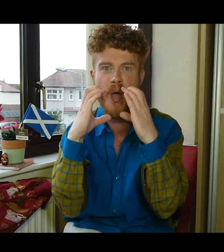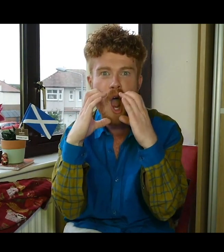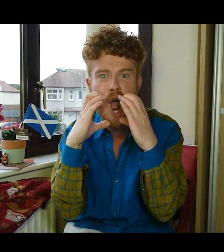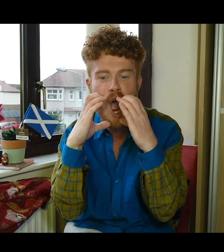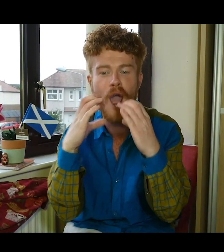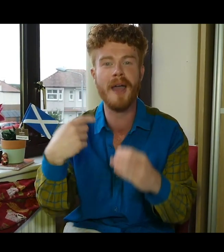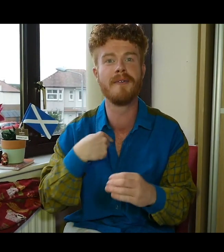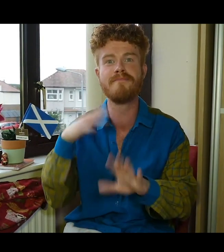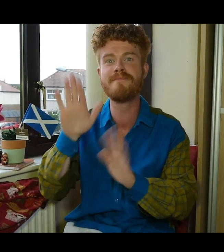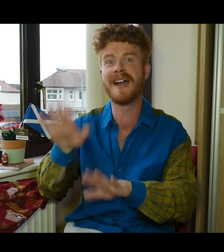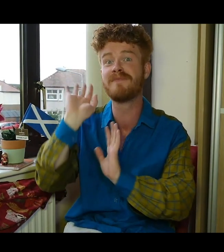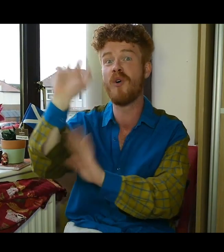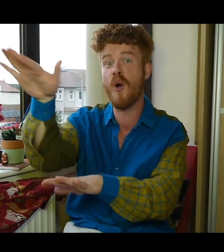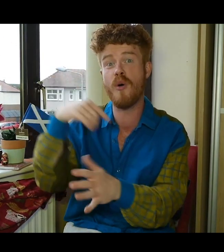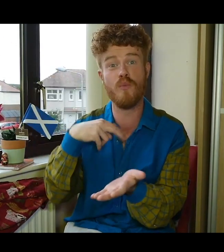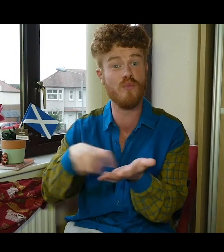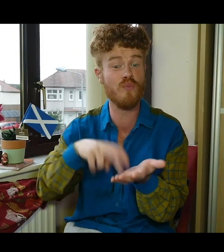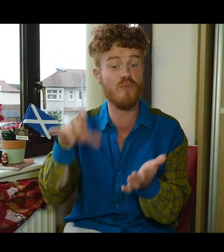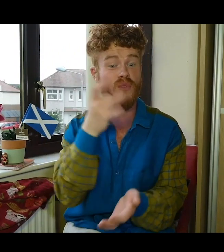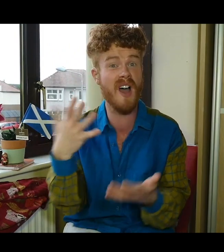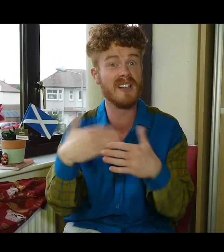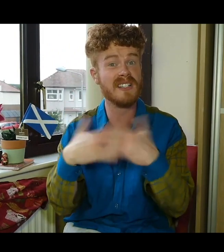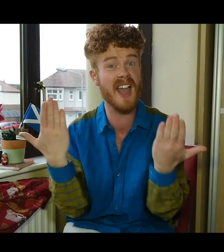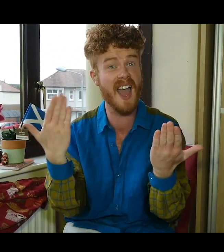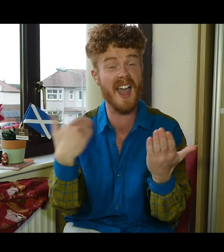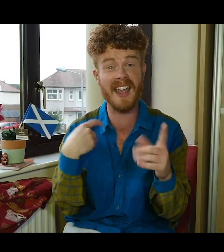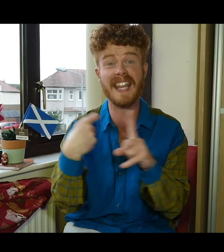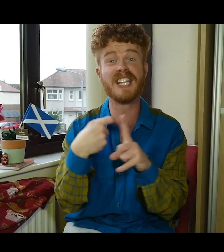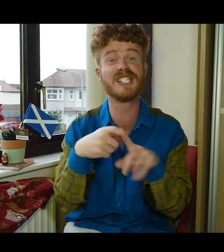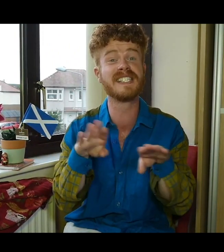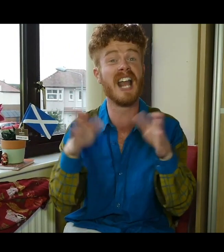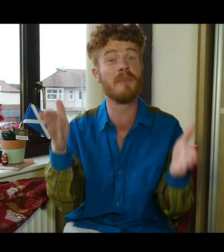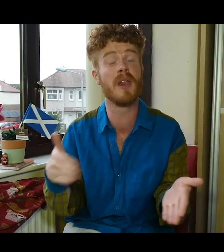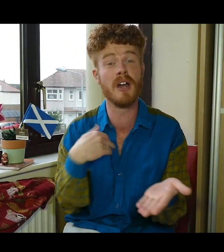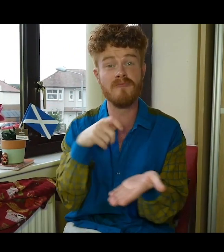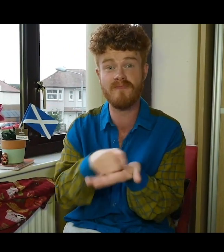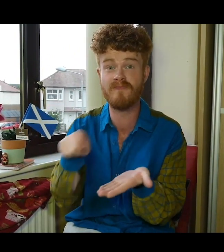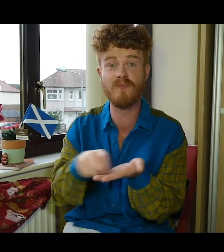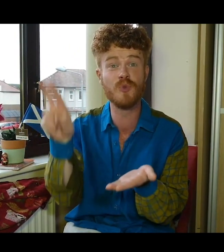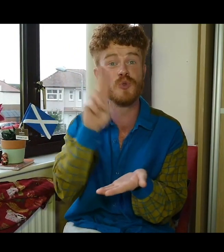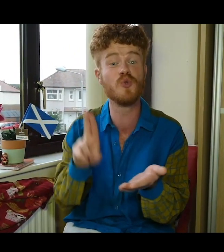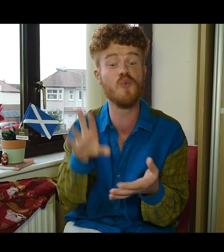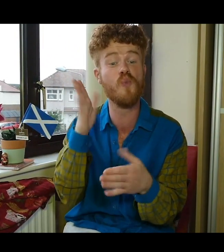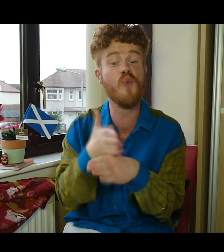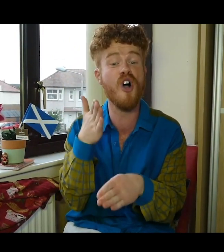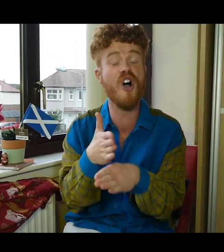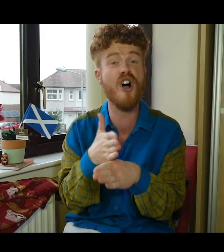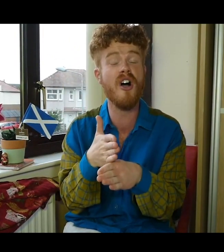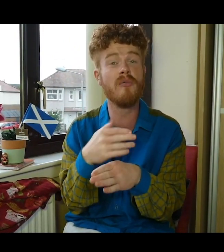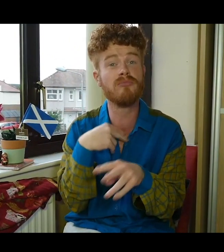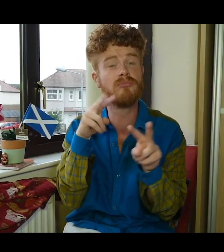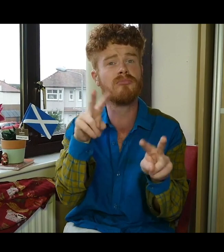I go for a walk once a day, do my schoolwork at the kitchen table and don't see anyone from outside my house.